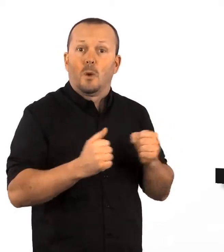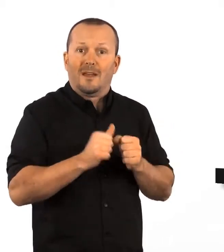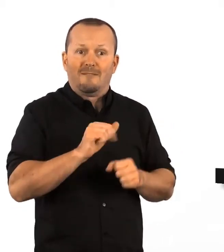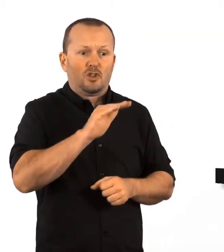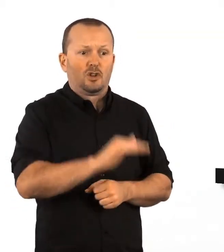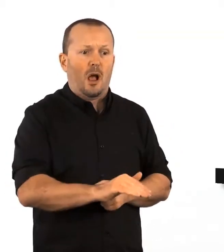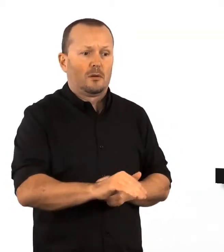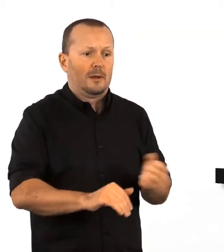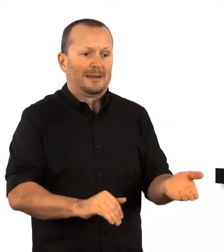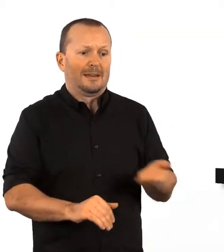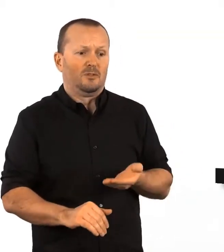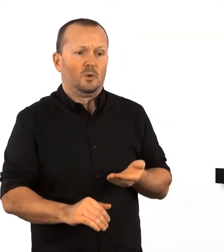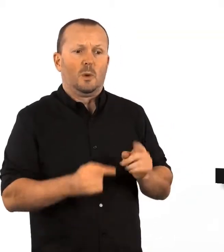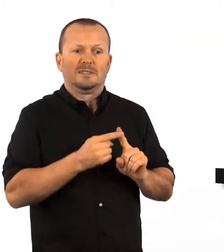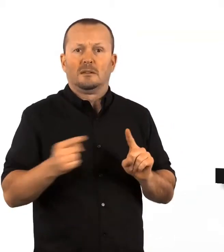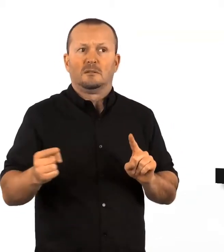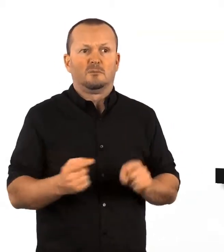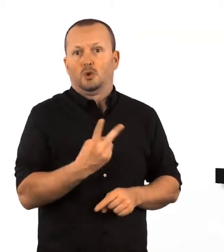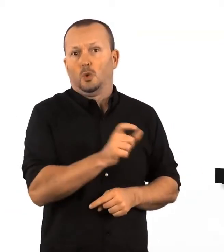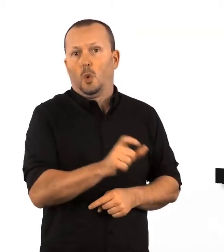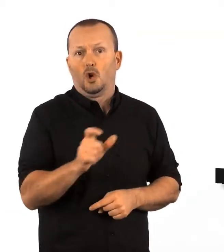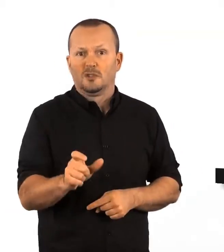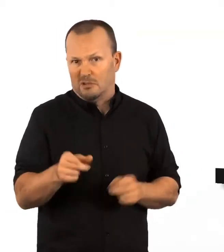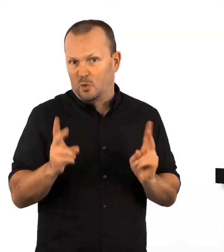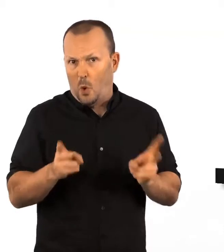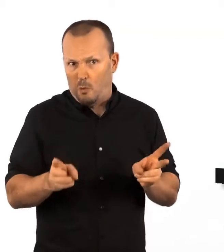So, if a child gives you a two word sentence, which they’re likely to do when they’re